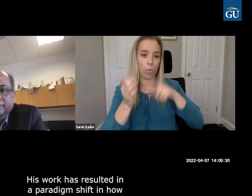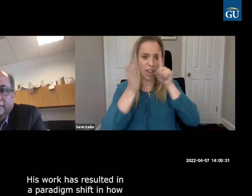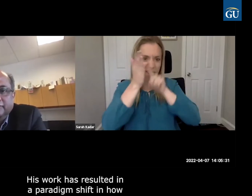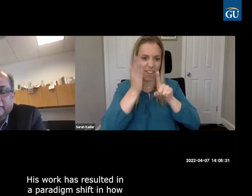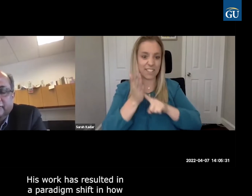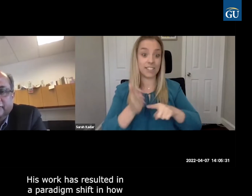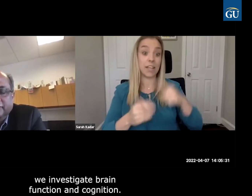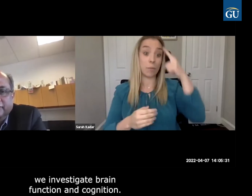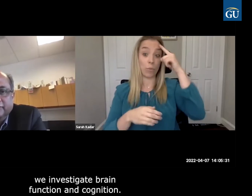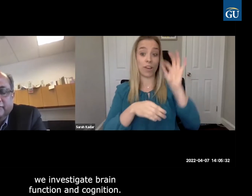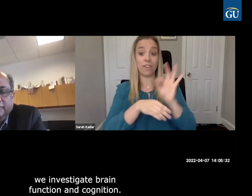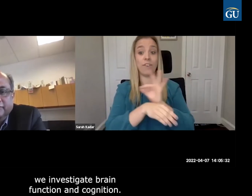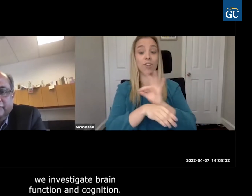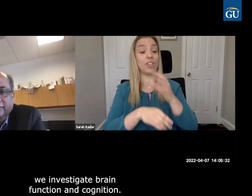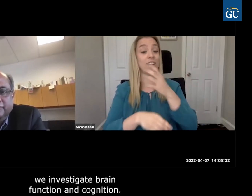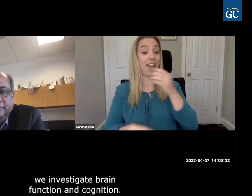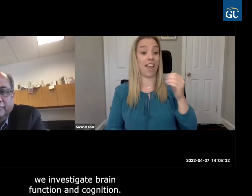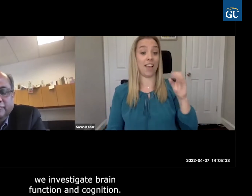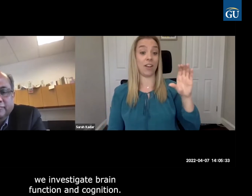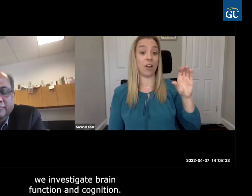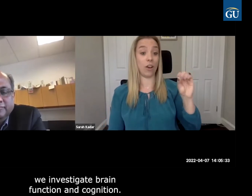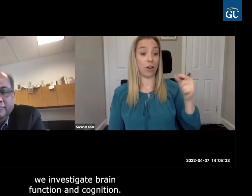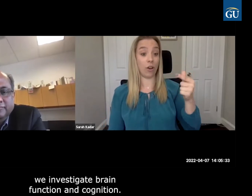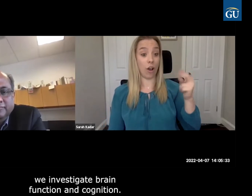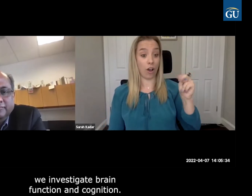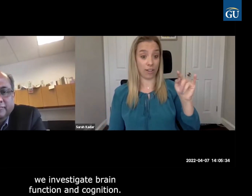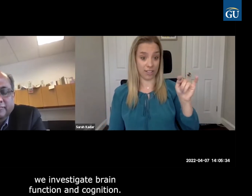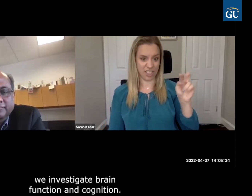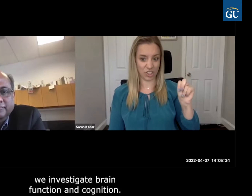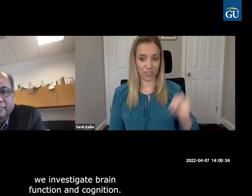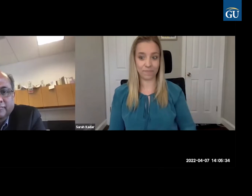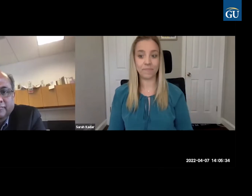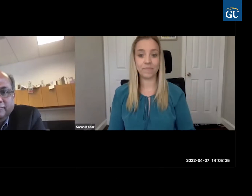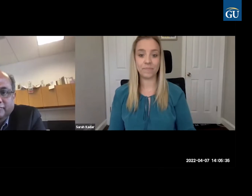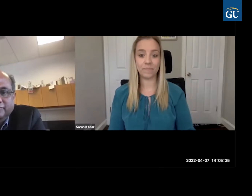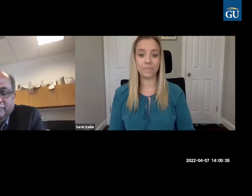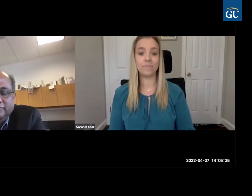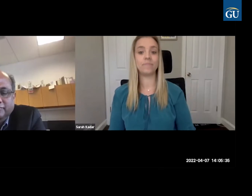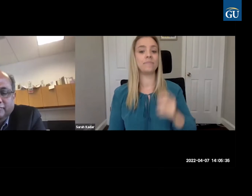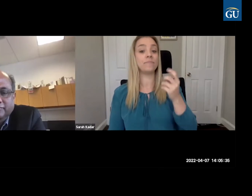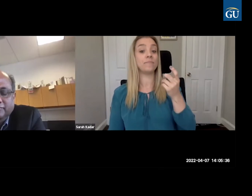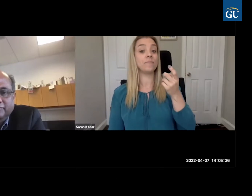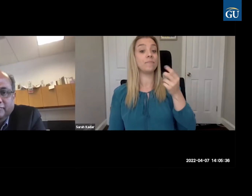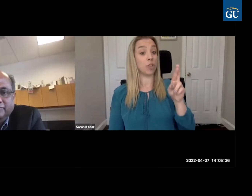in how we investigate brain function and cognition